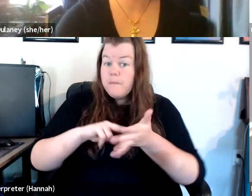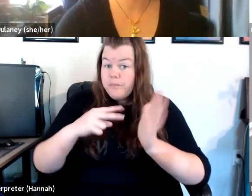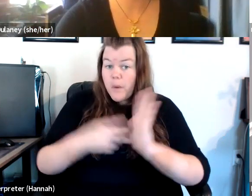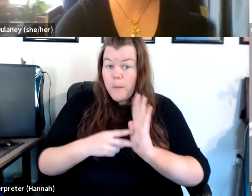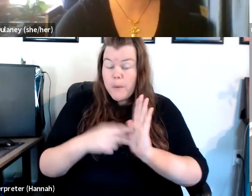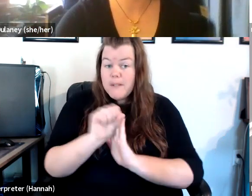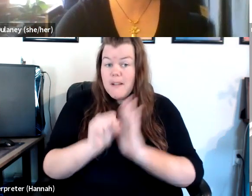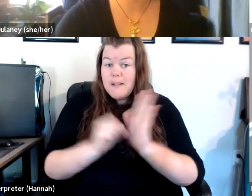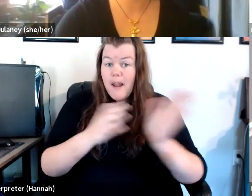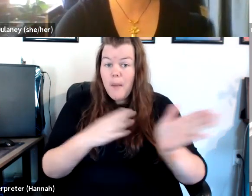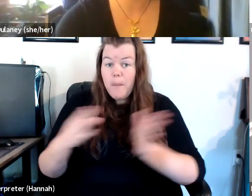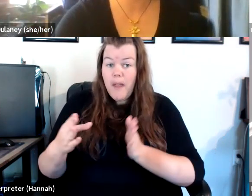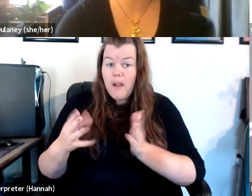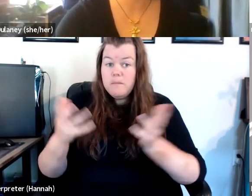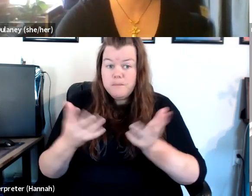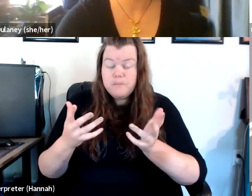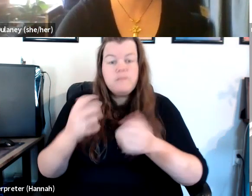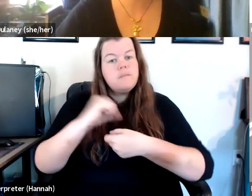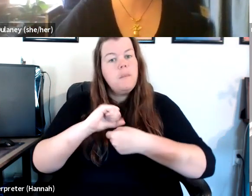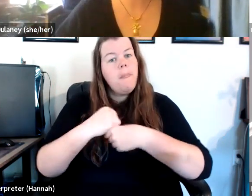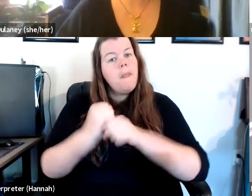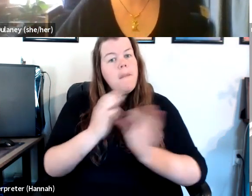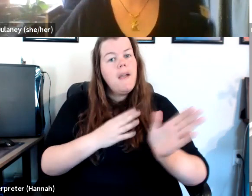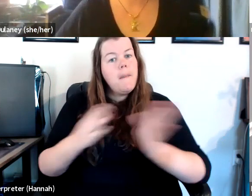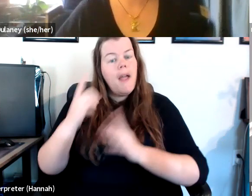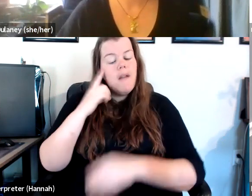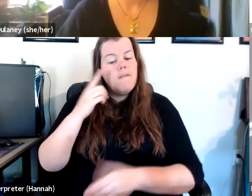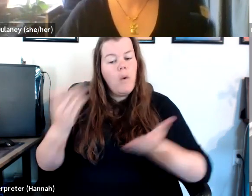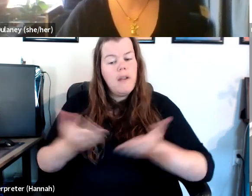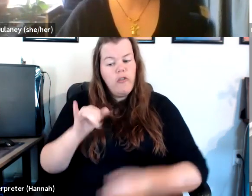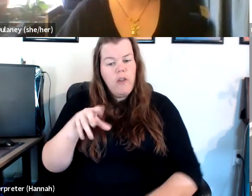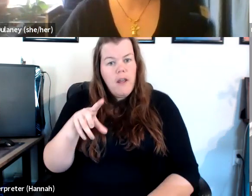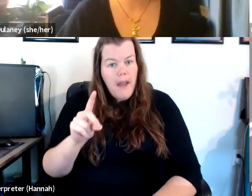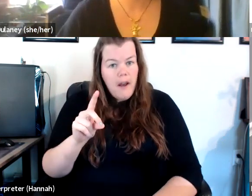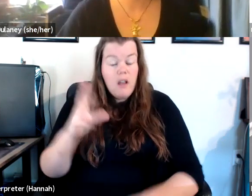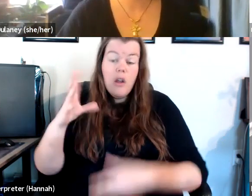is to make a plan for the state of Indiana, including action steps, to increase the use